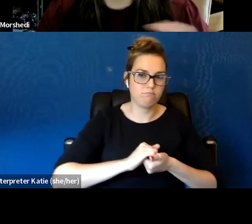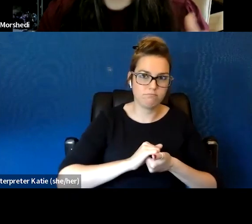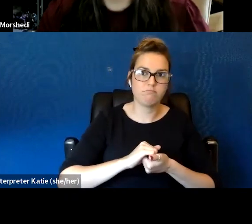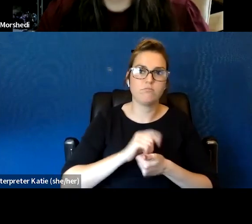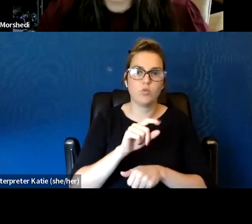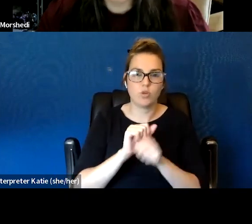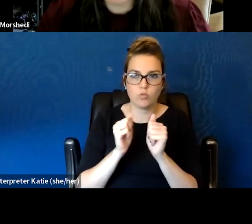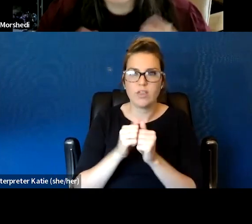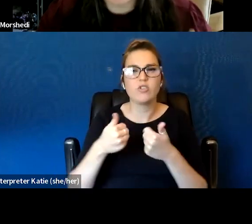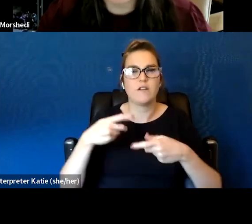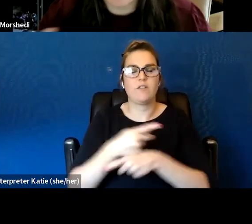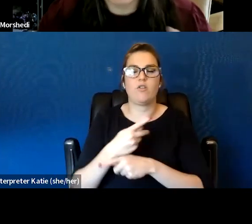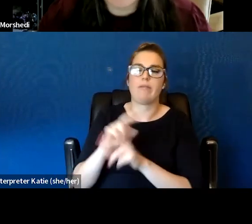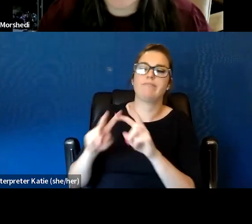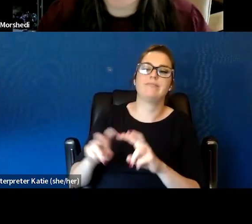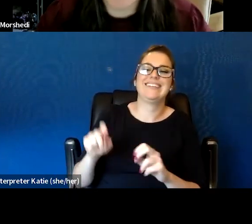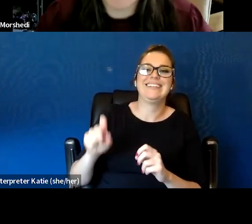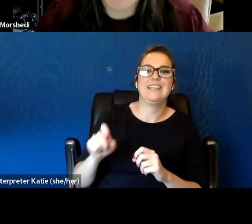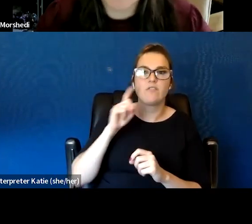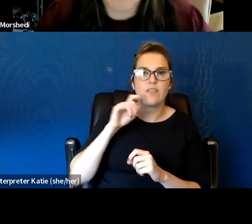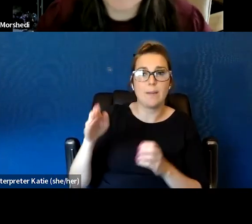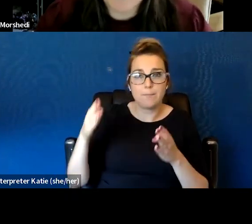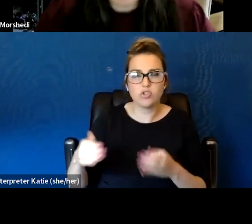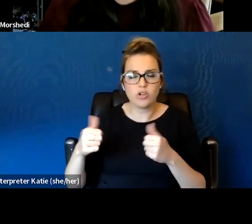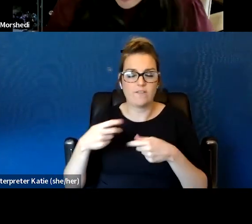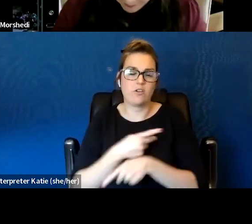assess the level of need people have and how to kind of right size programs as a result of that.